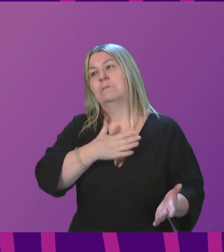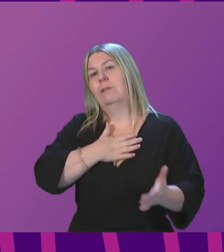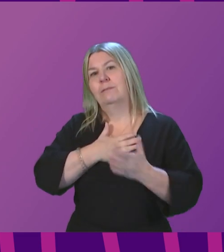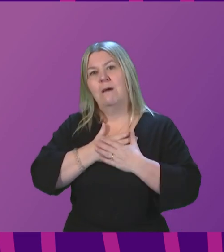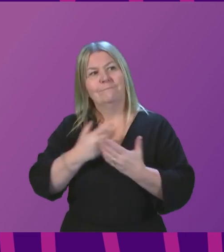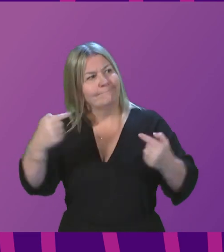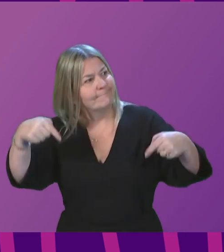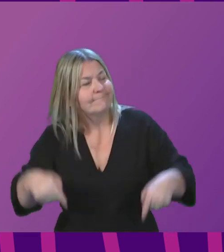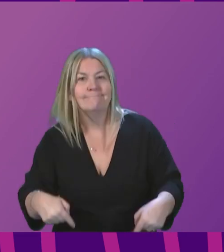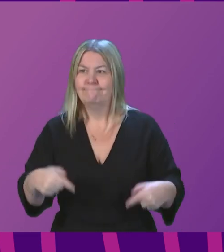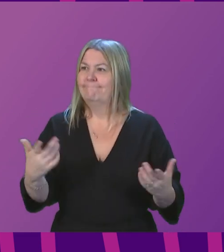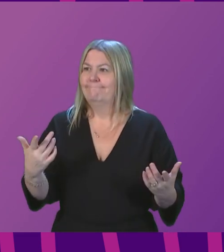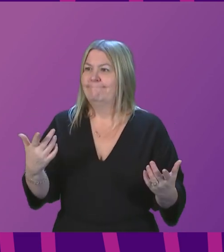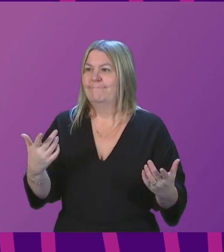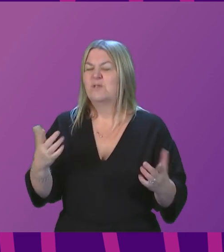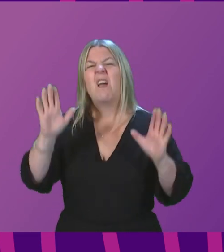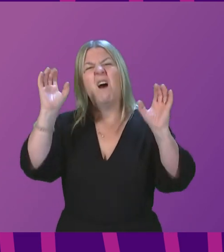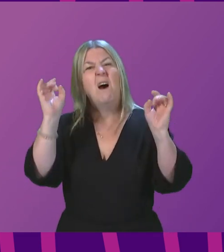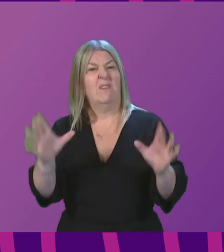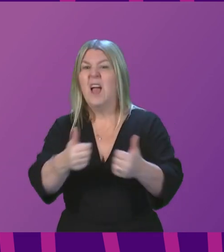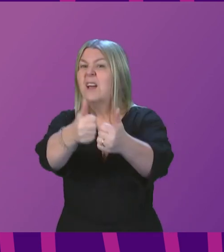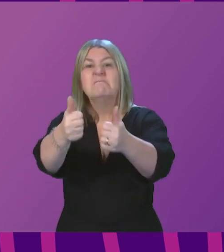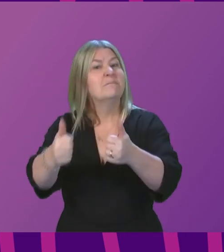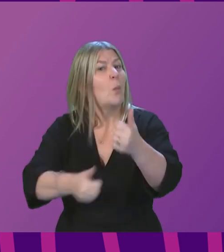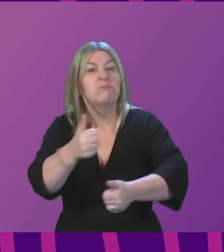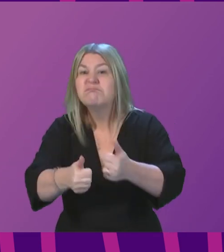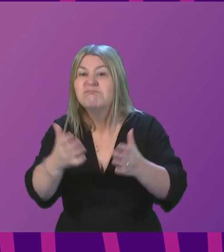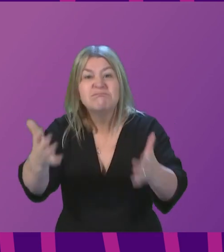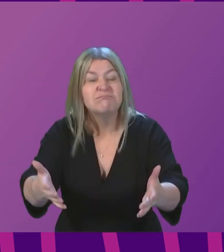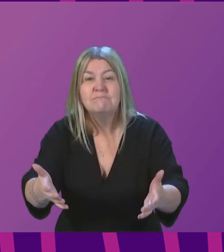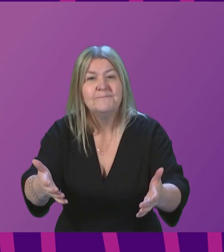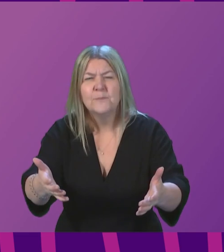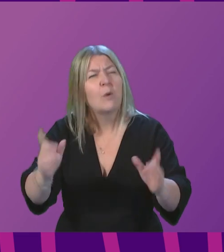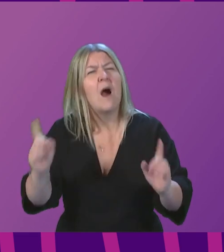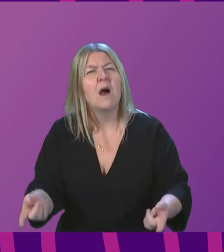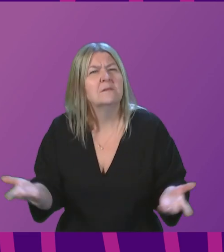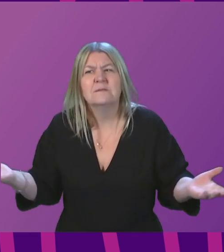to do so—we cannot just magic that away. No country is able to do that.